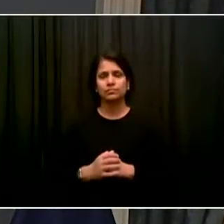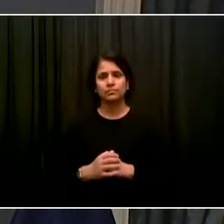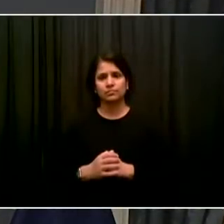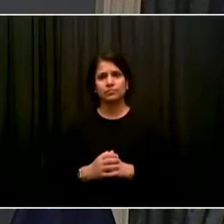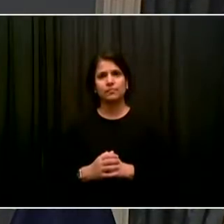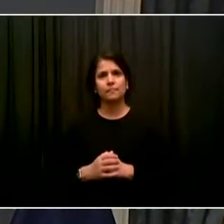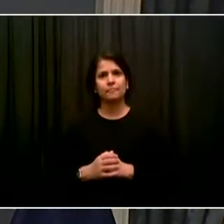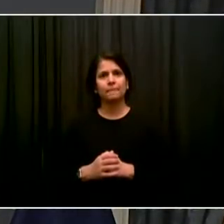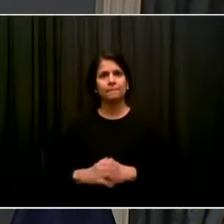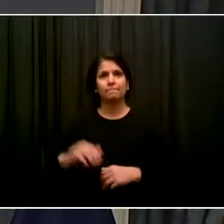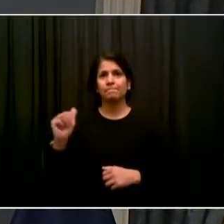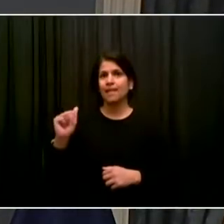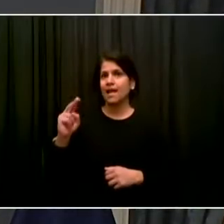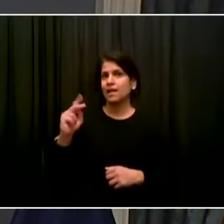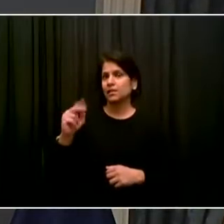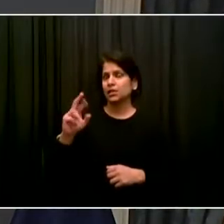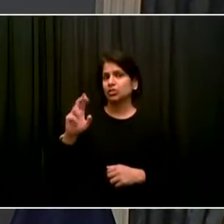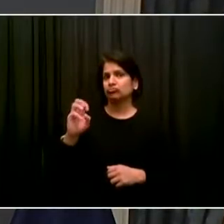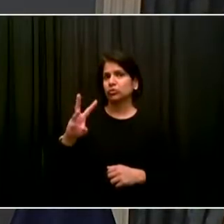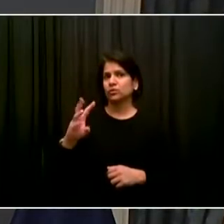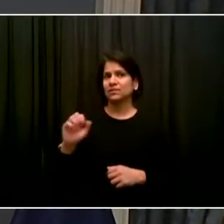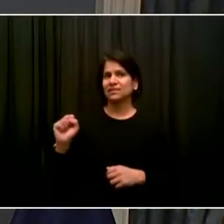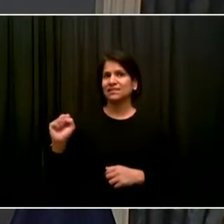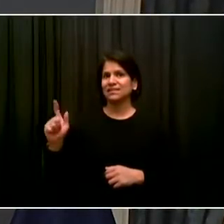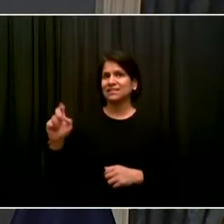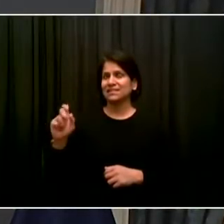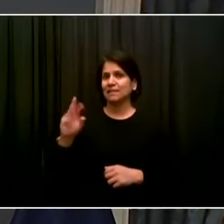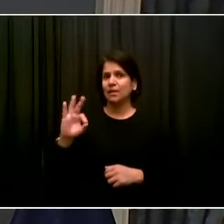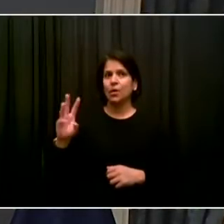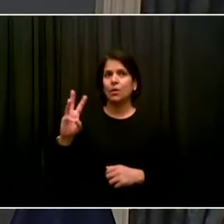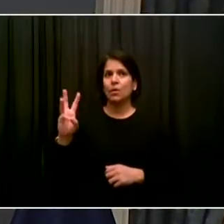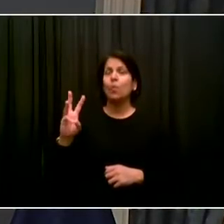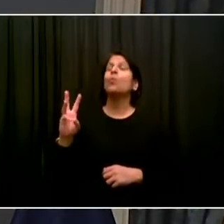DEVELOPED WITH THE GOVERNOR AND